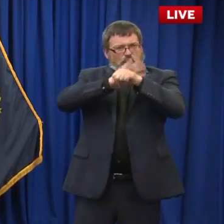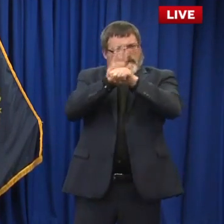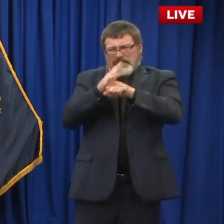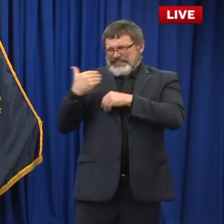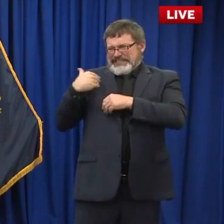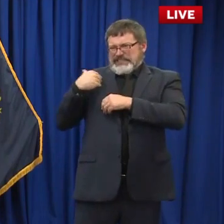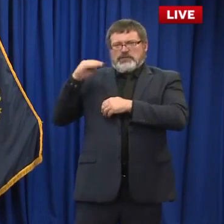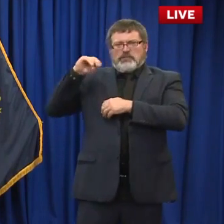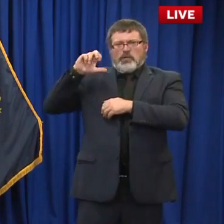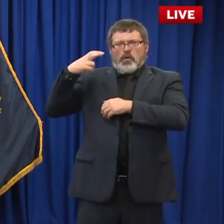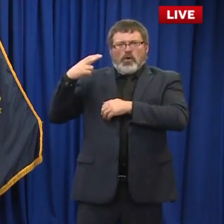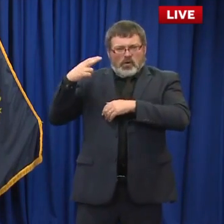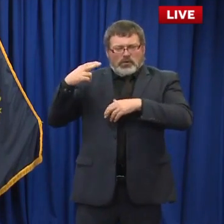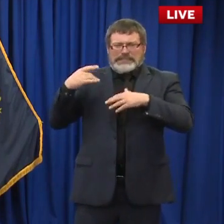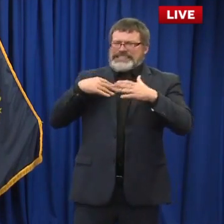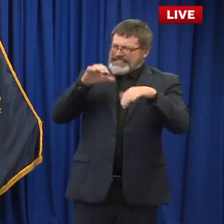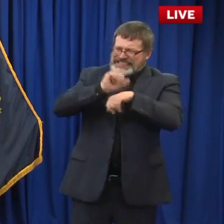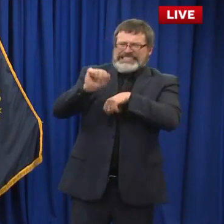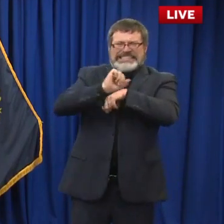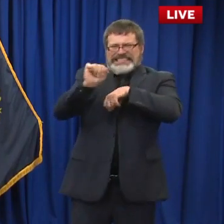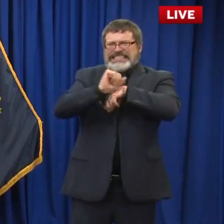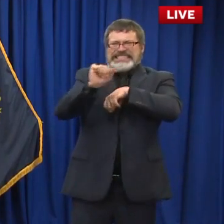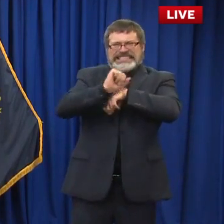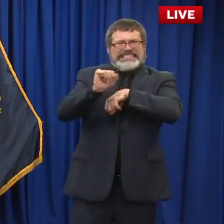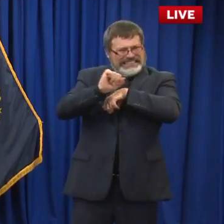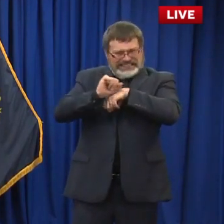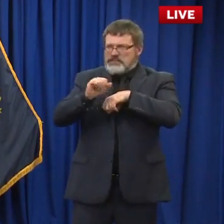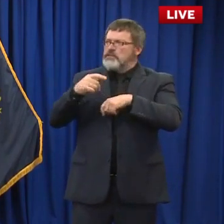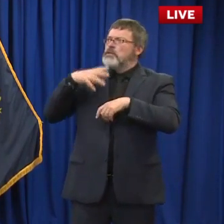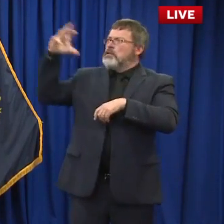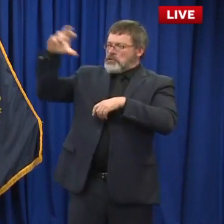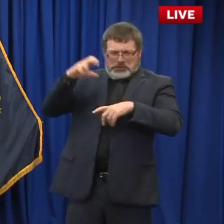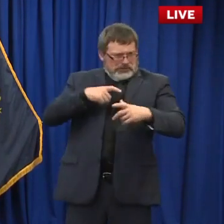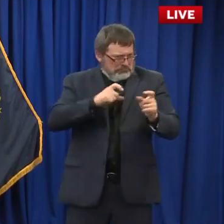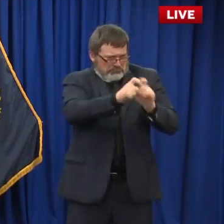TOLD US BACK IN MARCH AND WHAT YOU'RE REALLY DOING IS CREATING AN UNFAIR PROCESS.